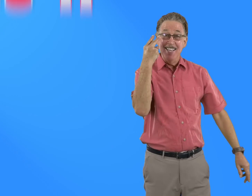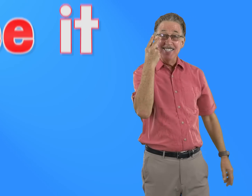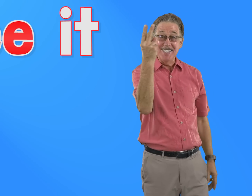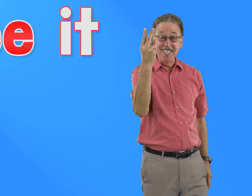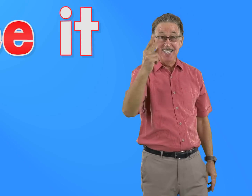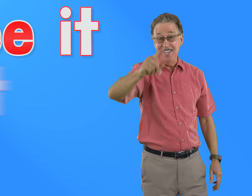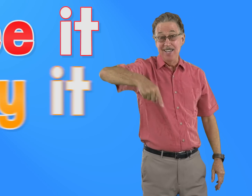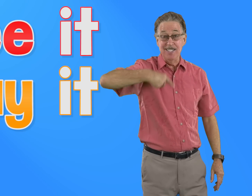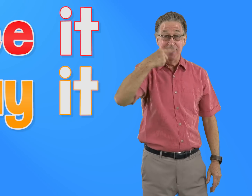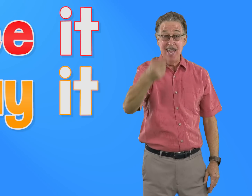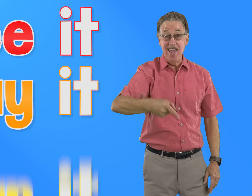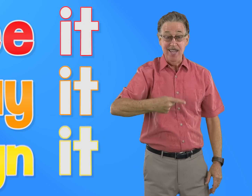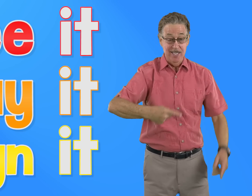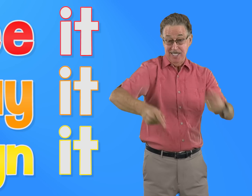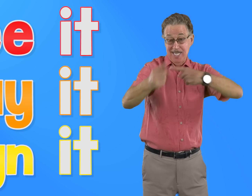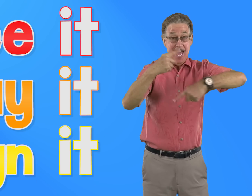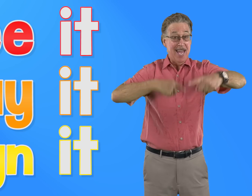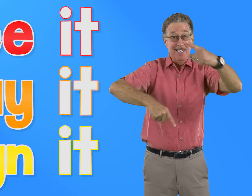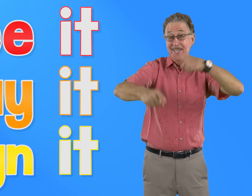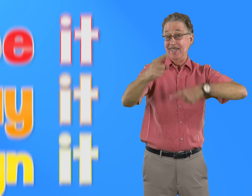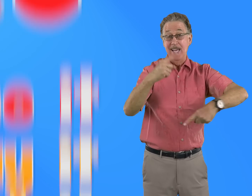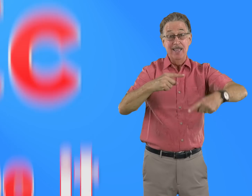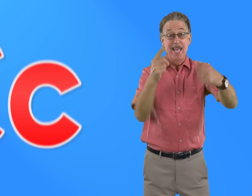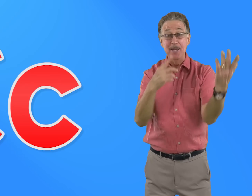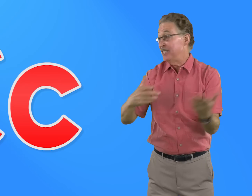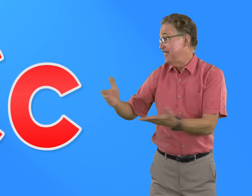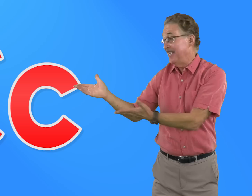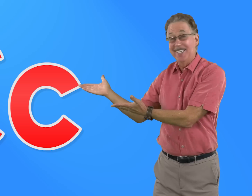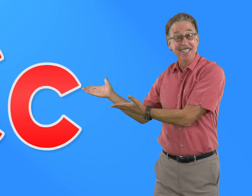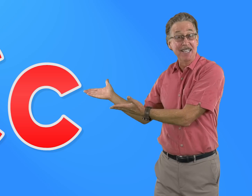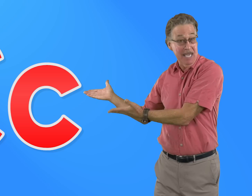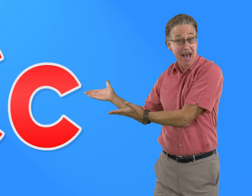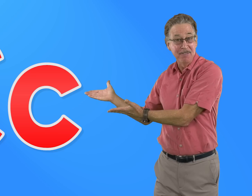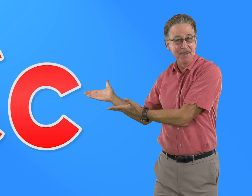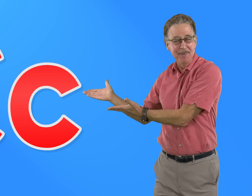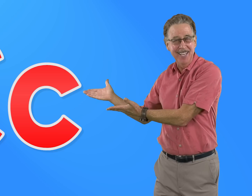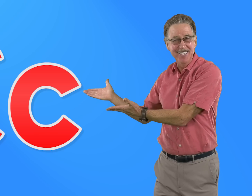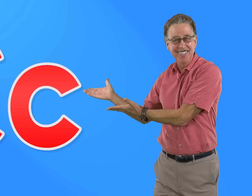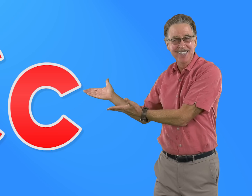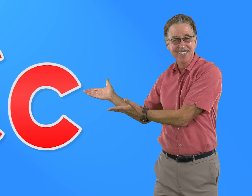See it, Say it, Sign it Letter C c in the alphabet